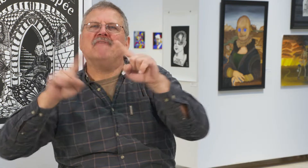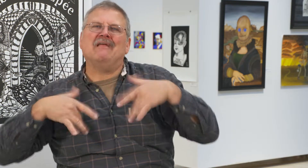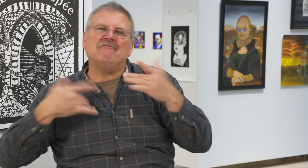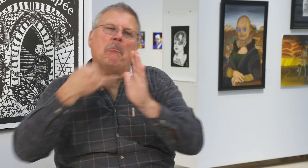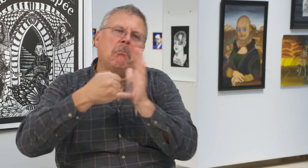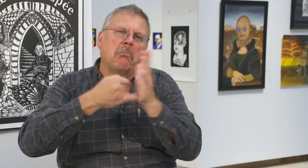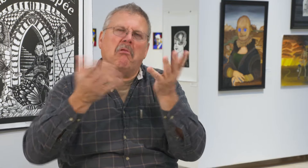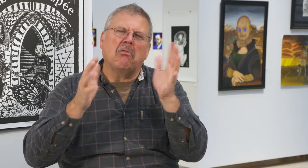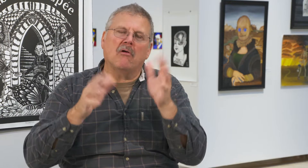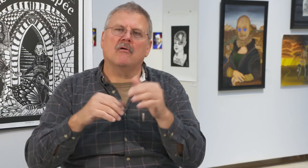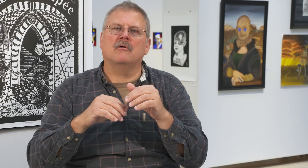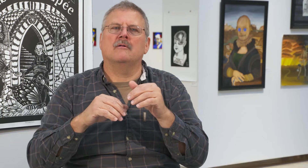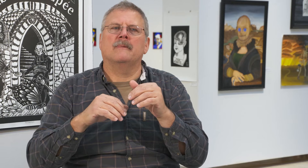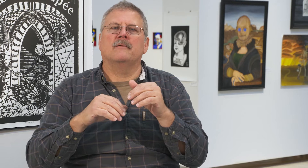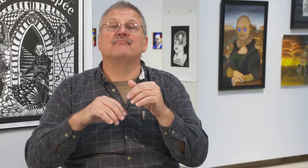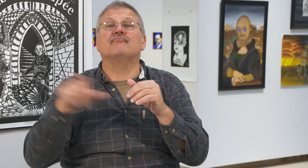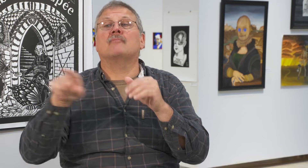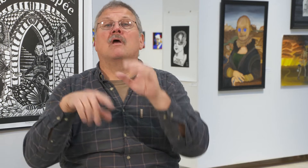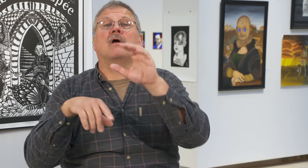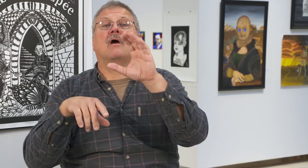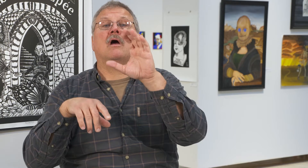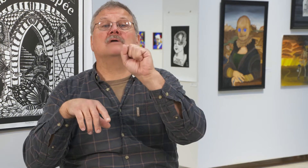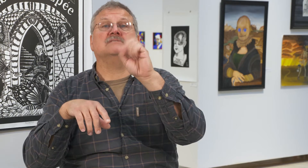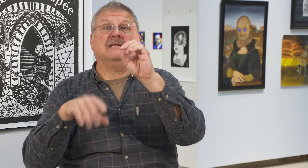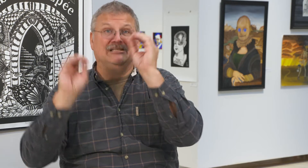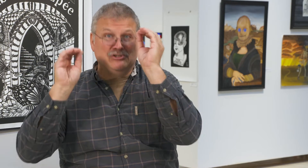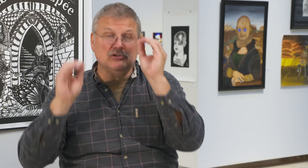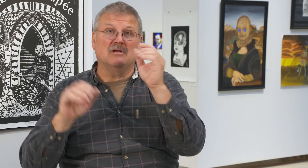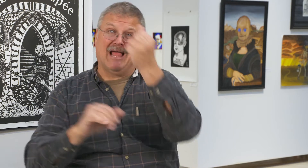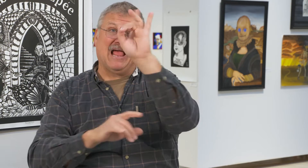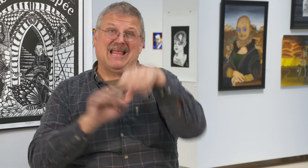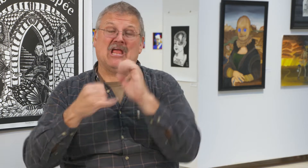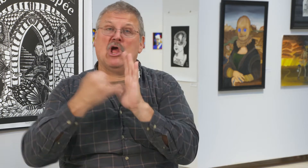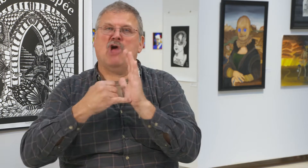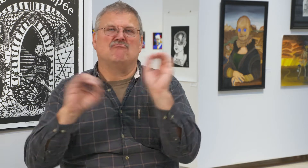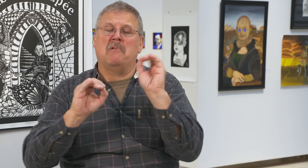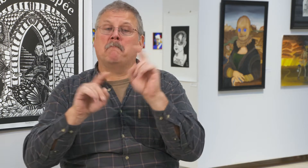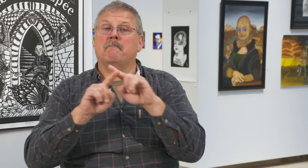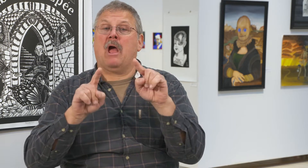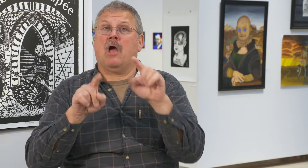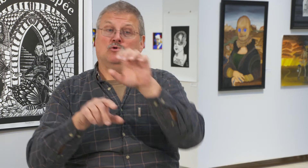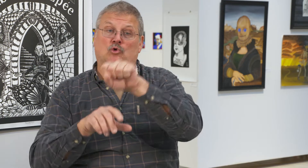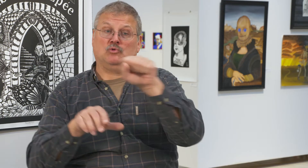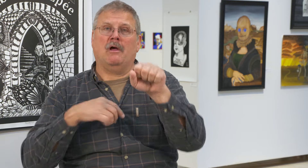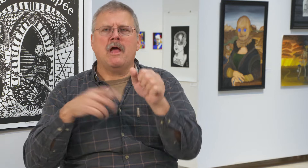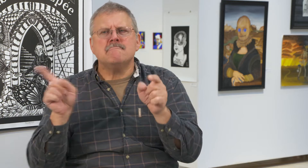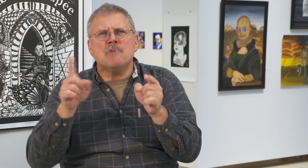for advertisements for events, but that was it. At CSD, I taught social studies for 18 years, not art,